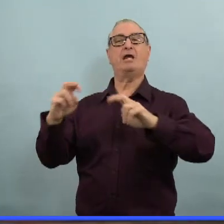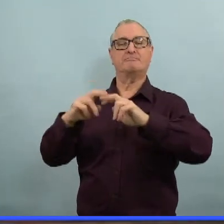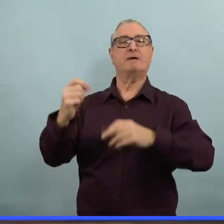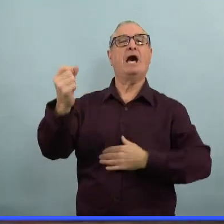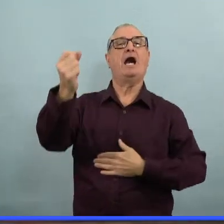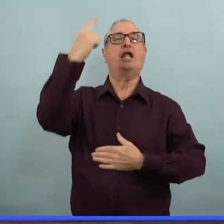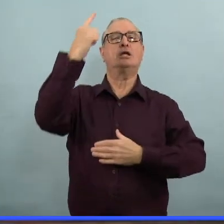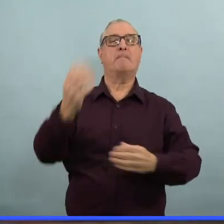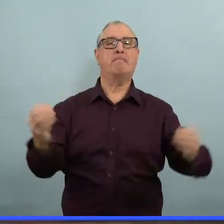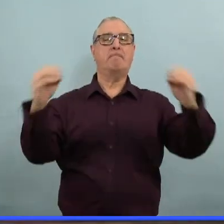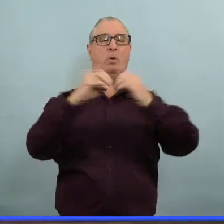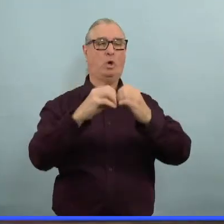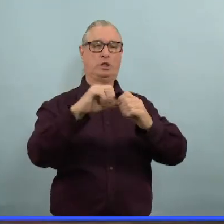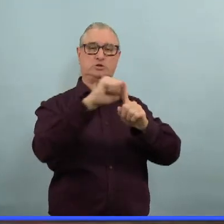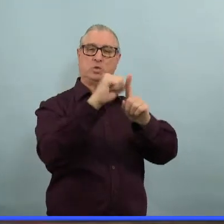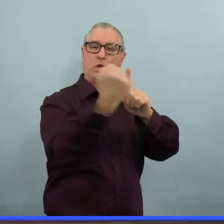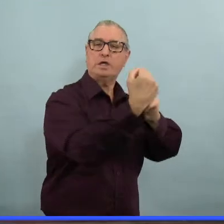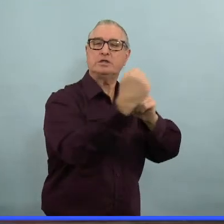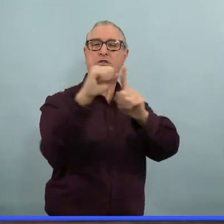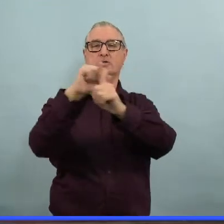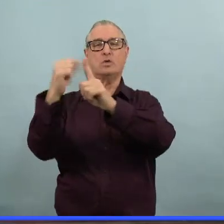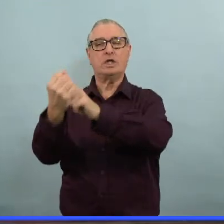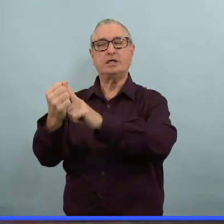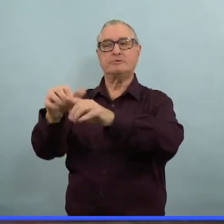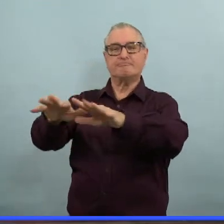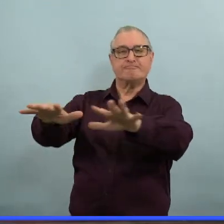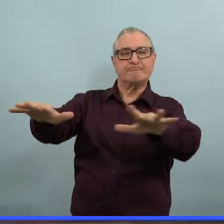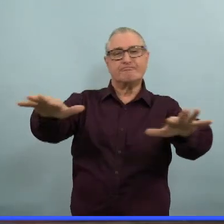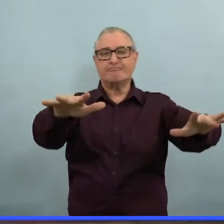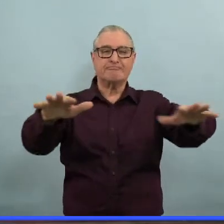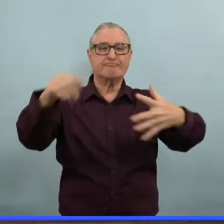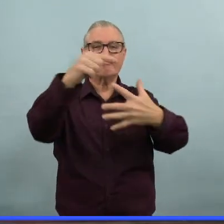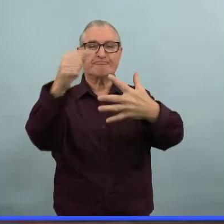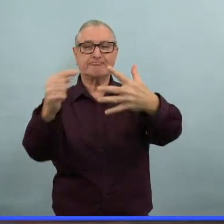of those factors that we look at and one of the most important ones is the the strain on health